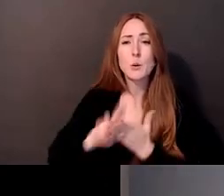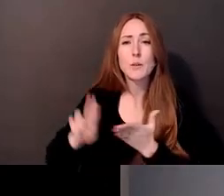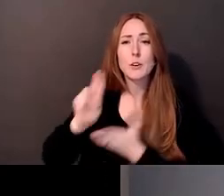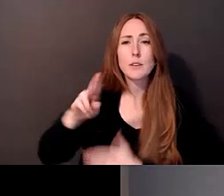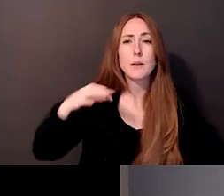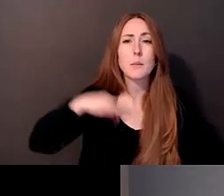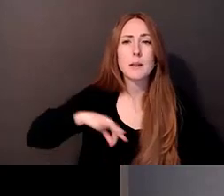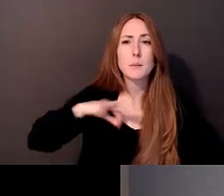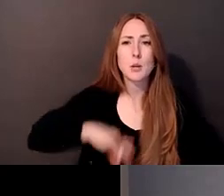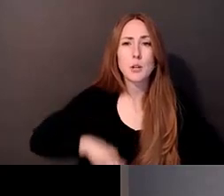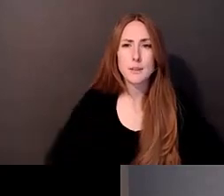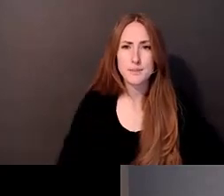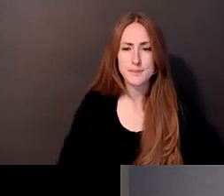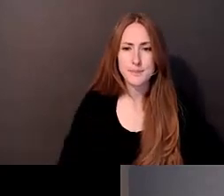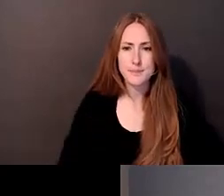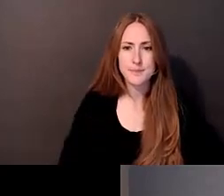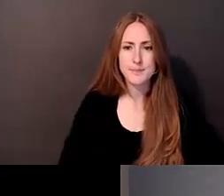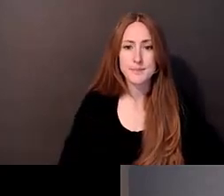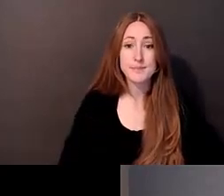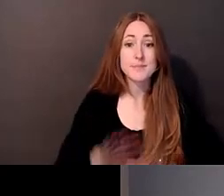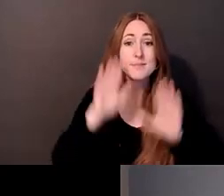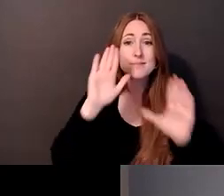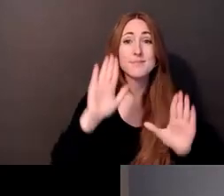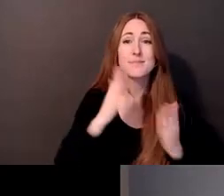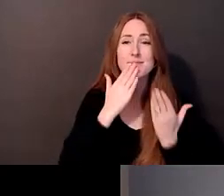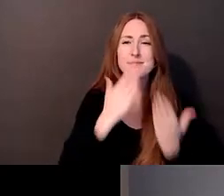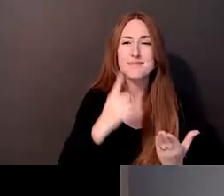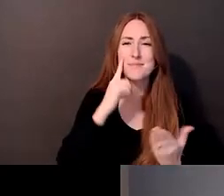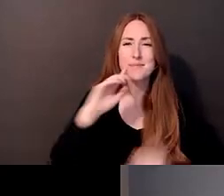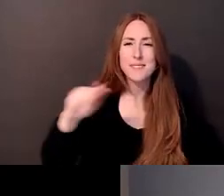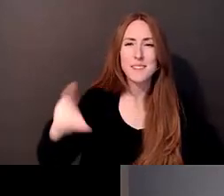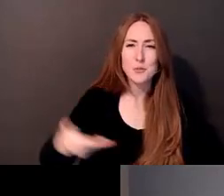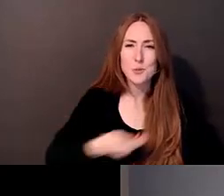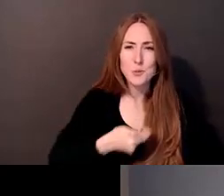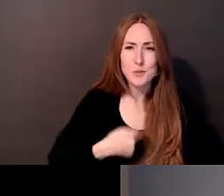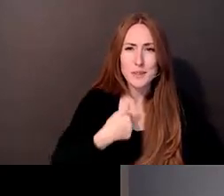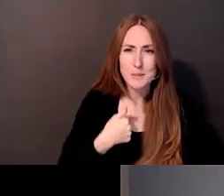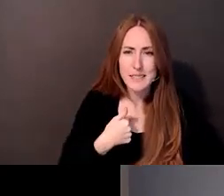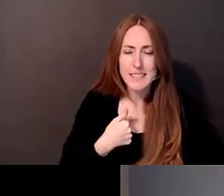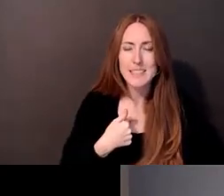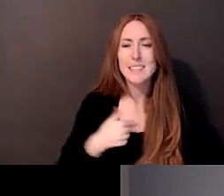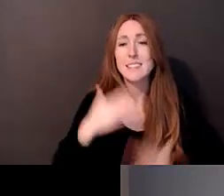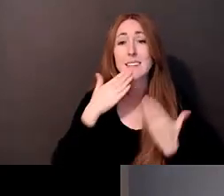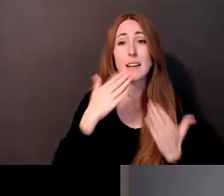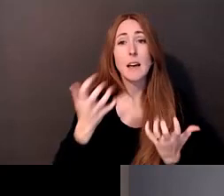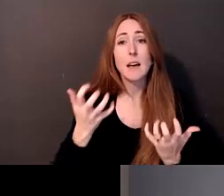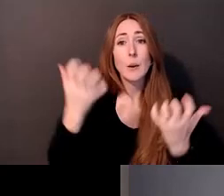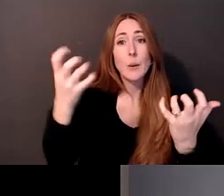Great. Thank you so much for that introduction. And thanks, everyone, for sticking through till the end